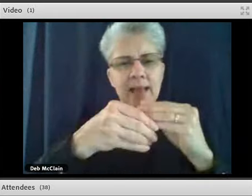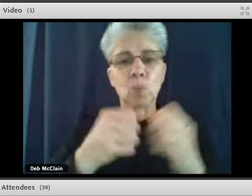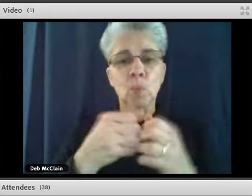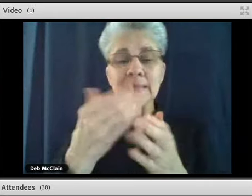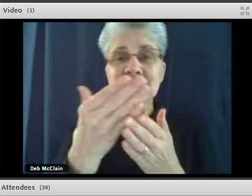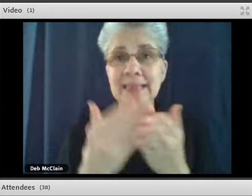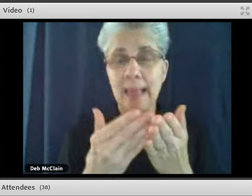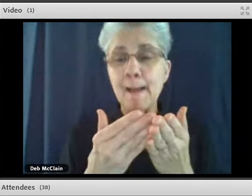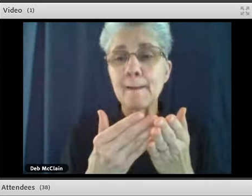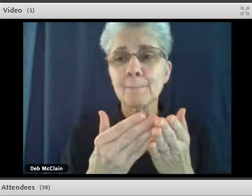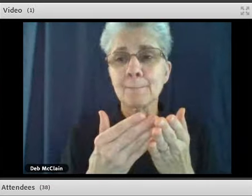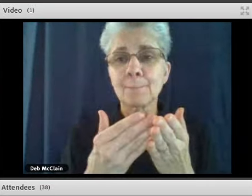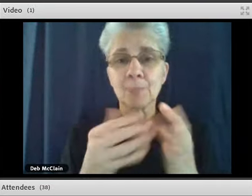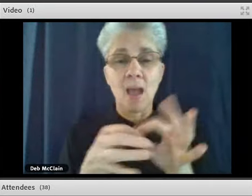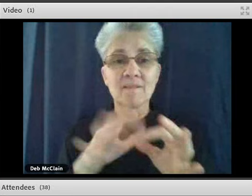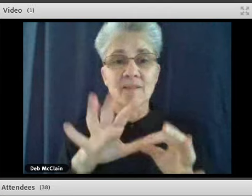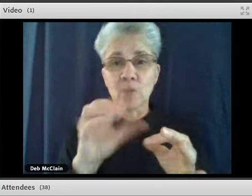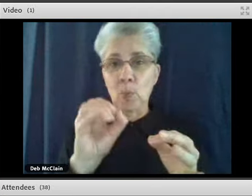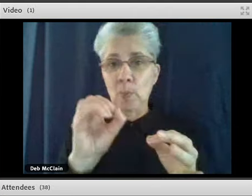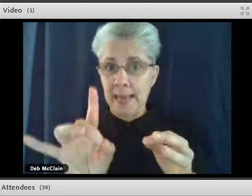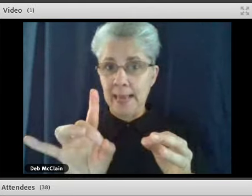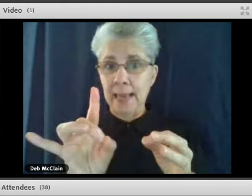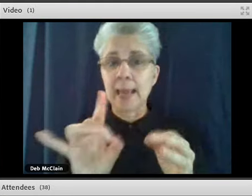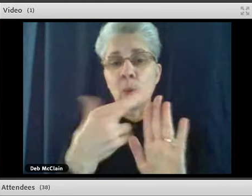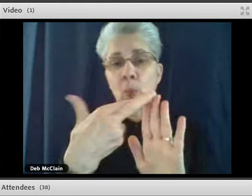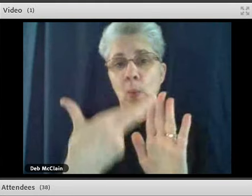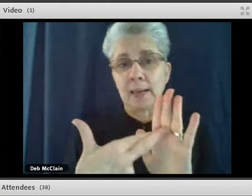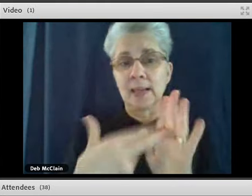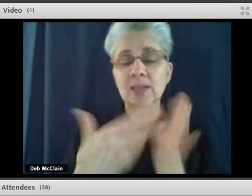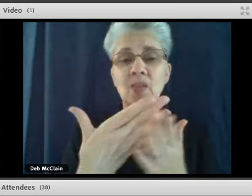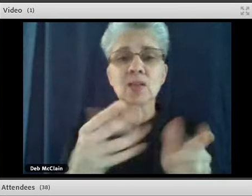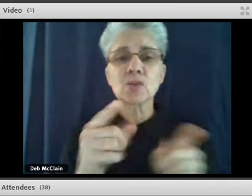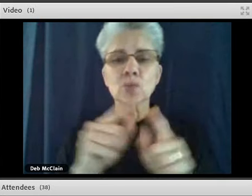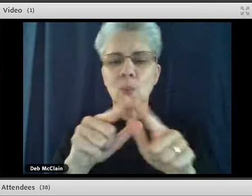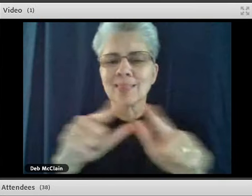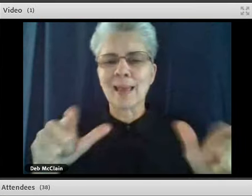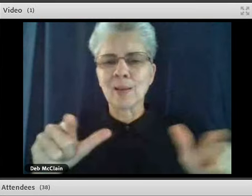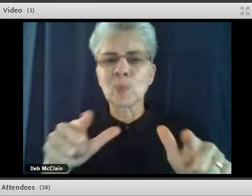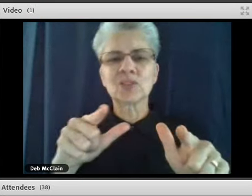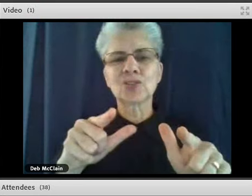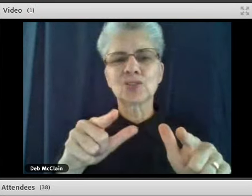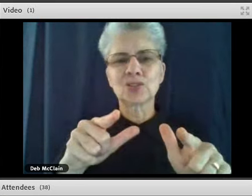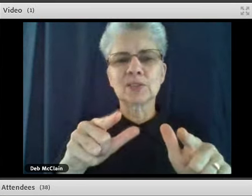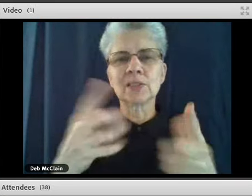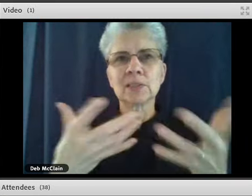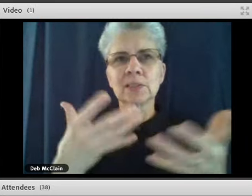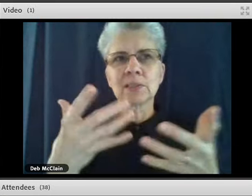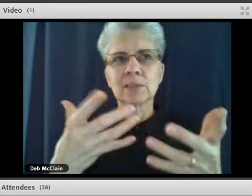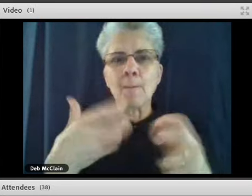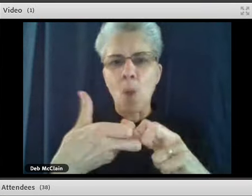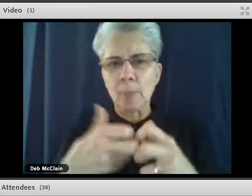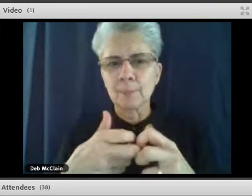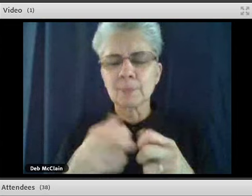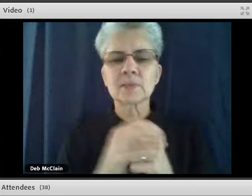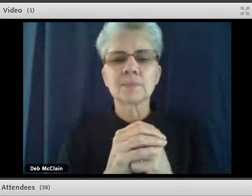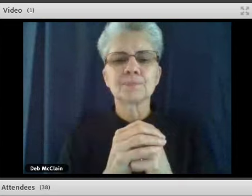with some of the 508 regulations and things, also language problems.